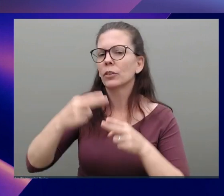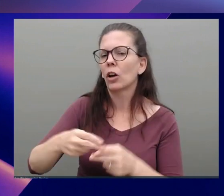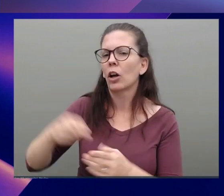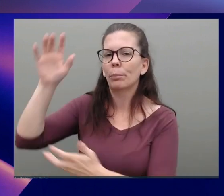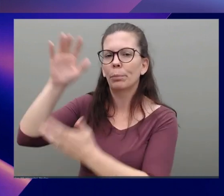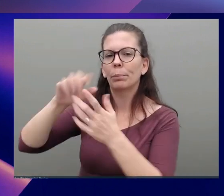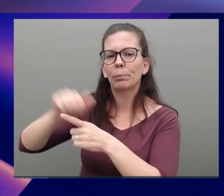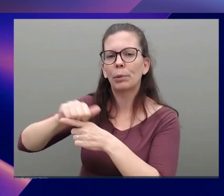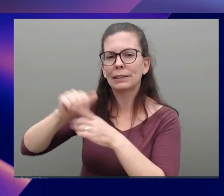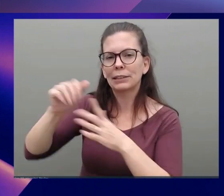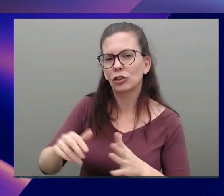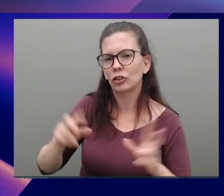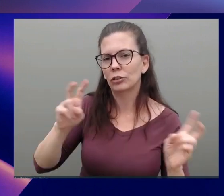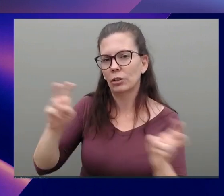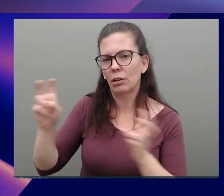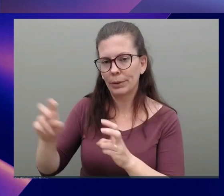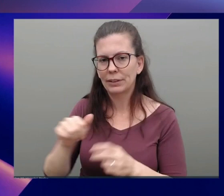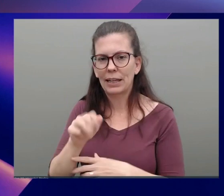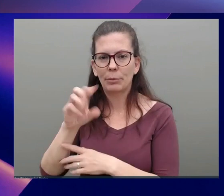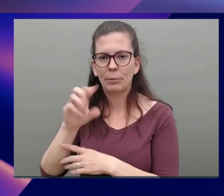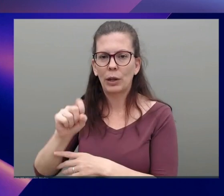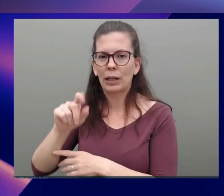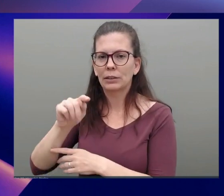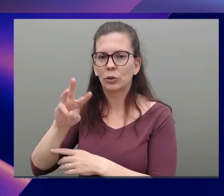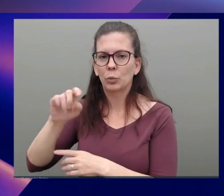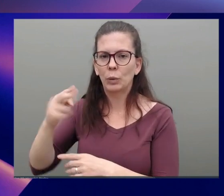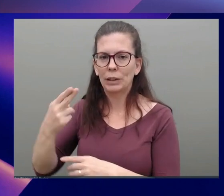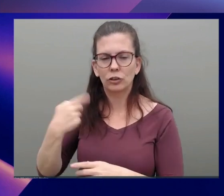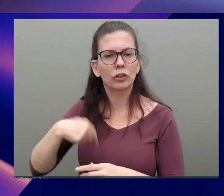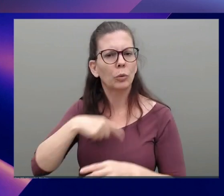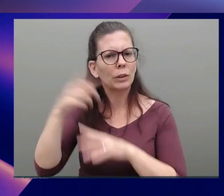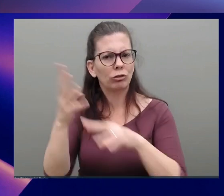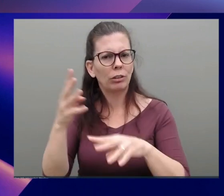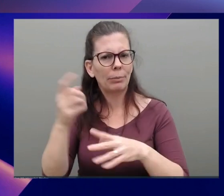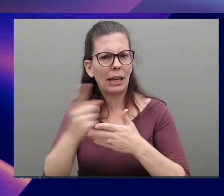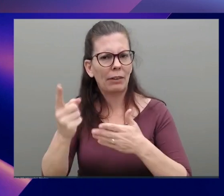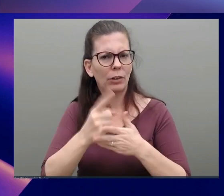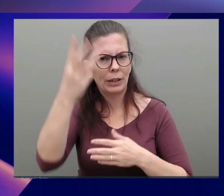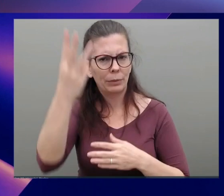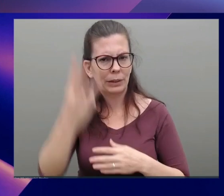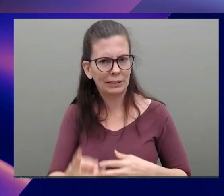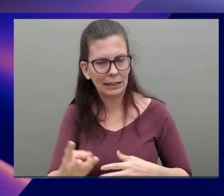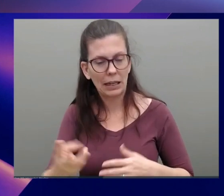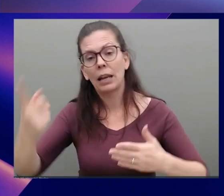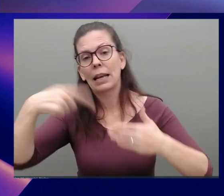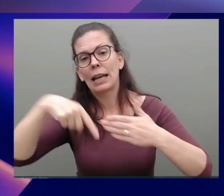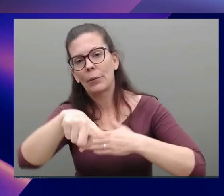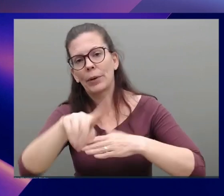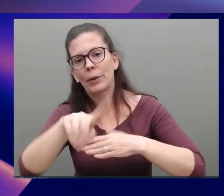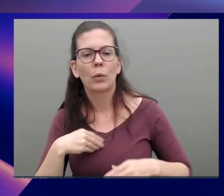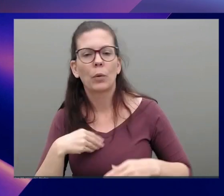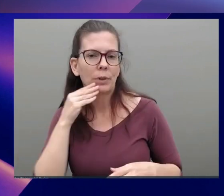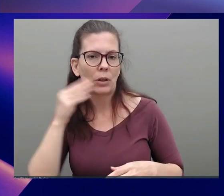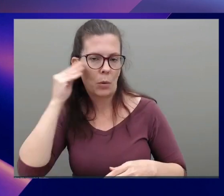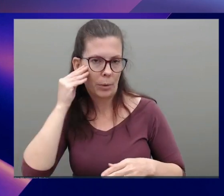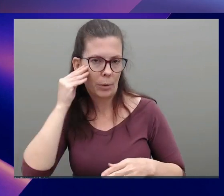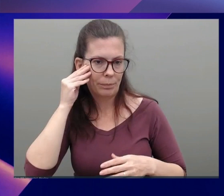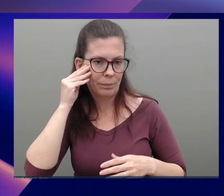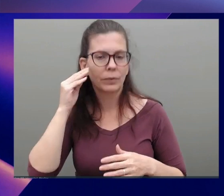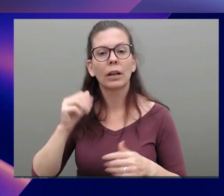We are streaming every week on Wednesdays. Next week, I'm gonna stream from my home. On the episode six, we will be streaming out of